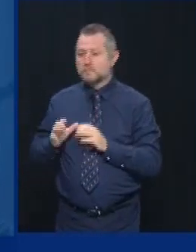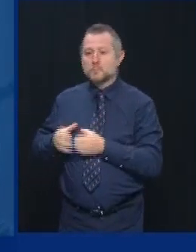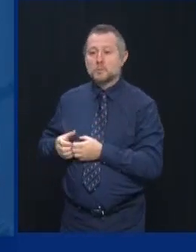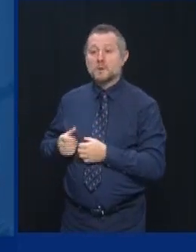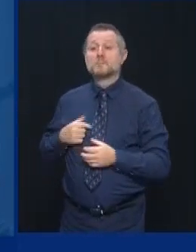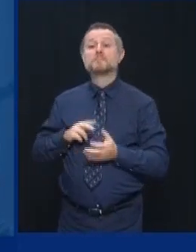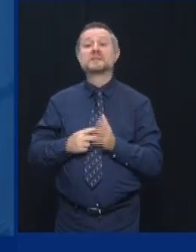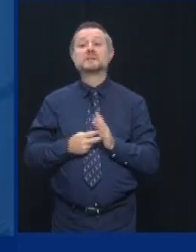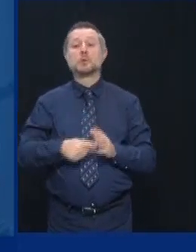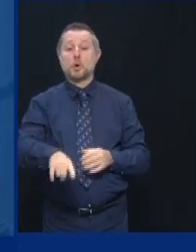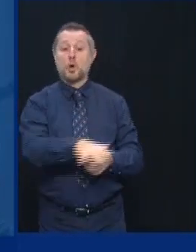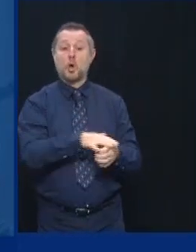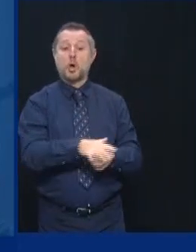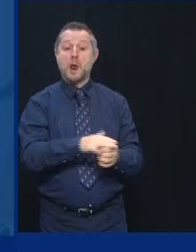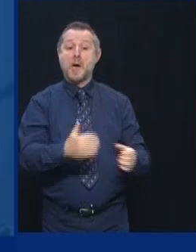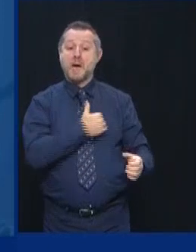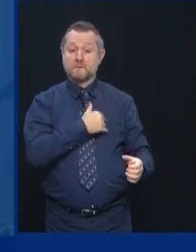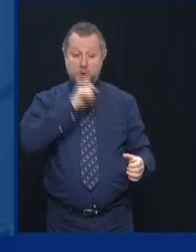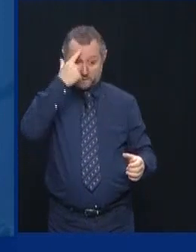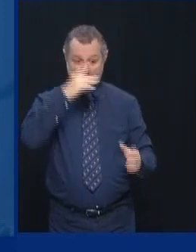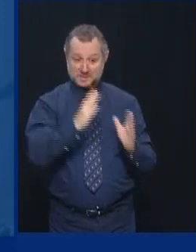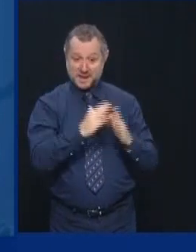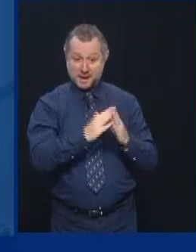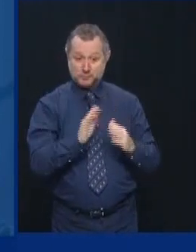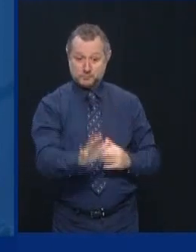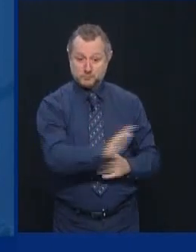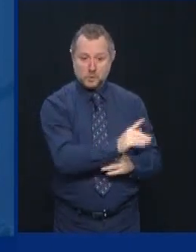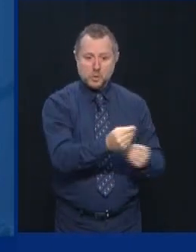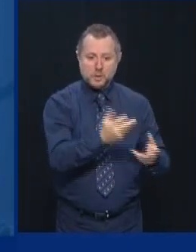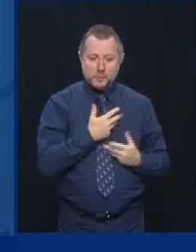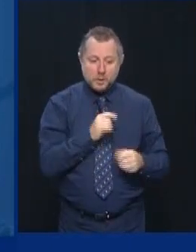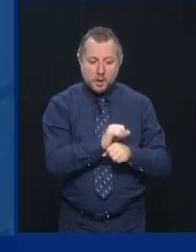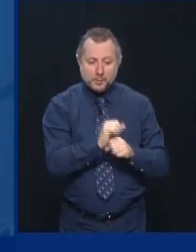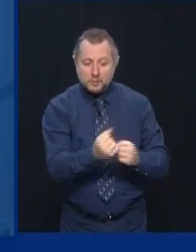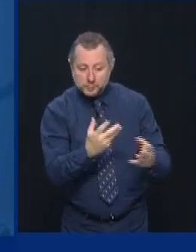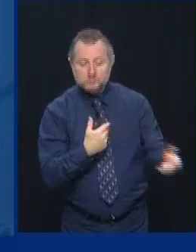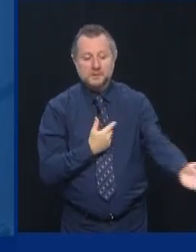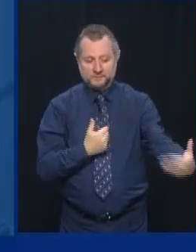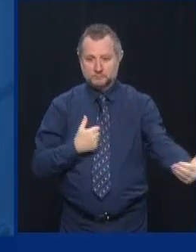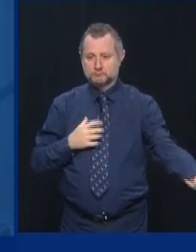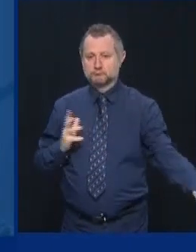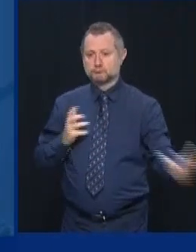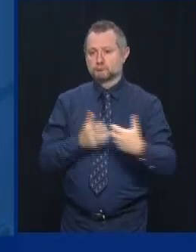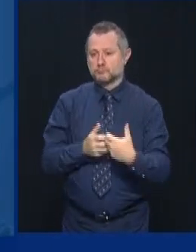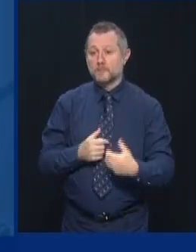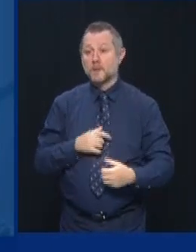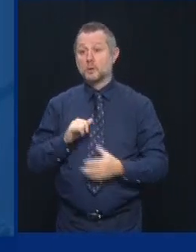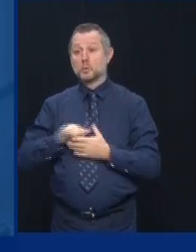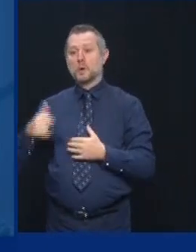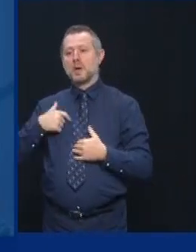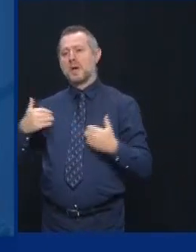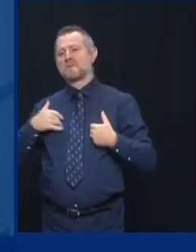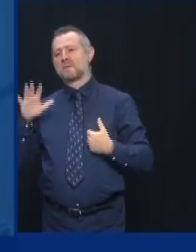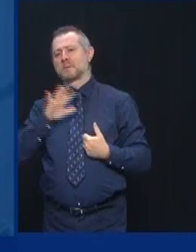I DO NOT HAVE ENOUGH STATE PERSONNEL TO SUPPLEMENT EVERY LOCAL POLICE DEPARTMENT IN THE